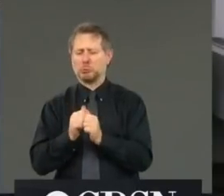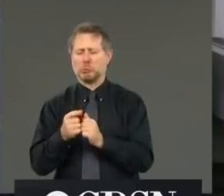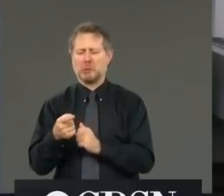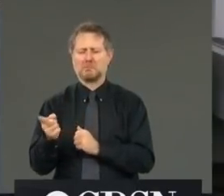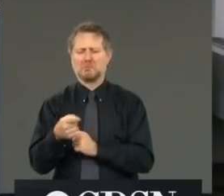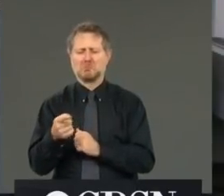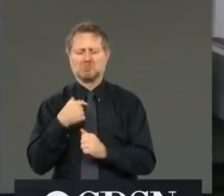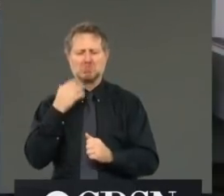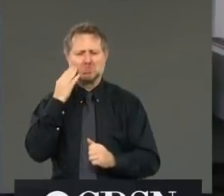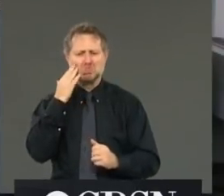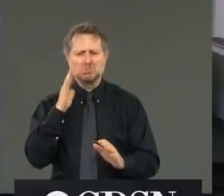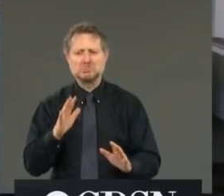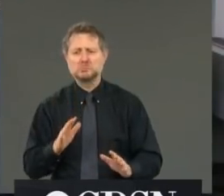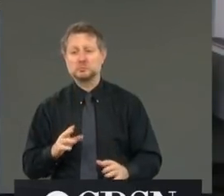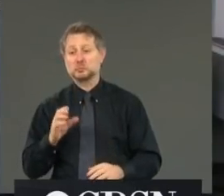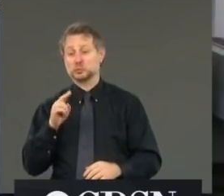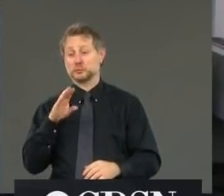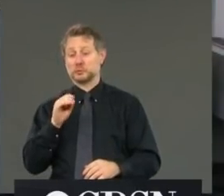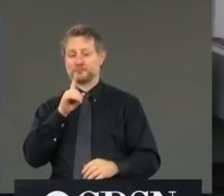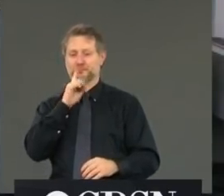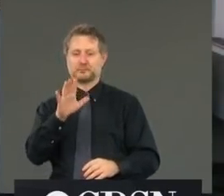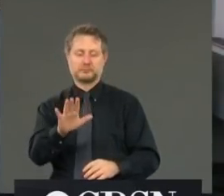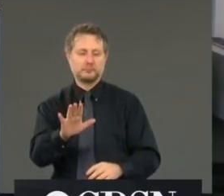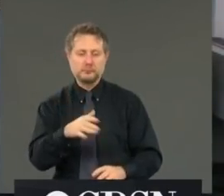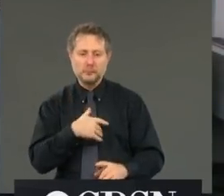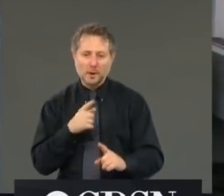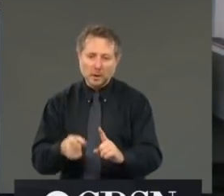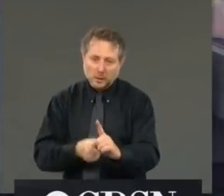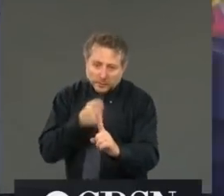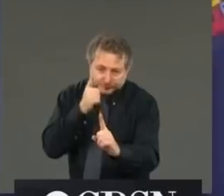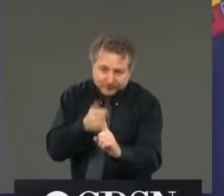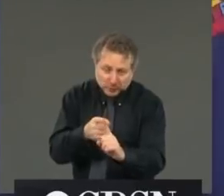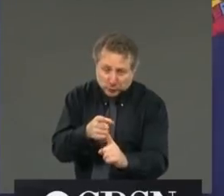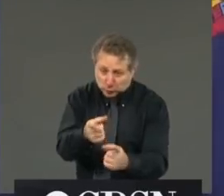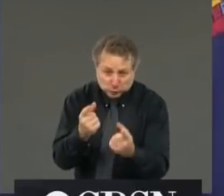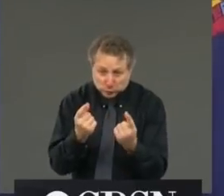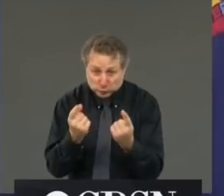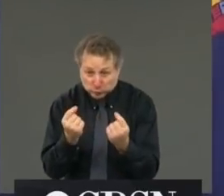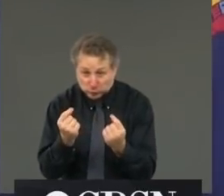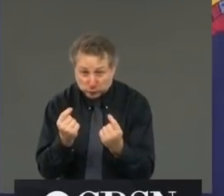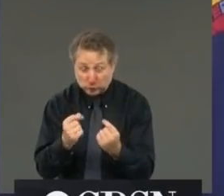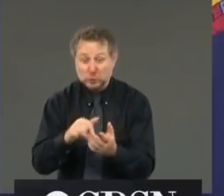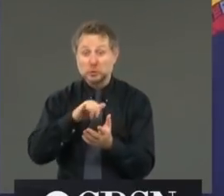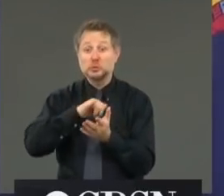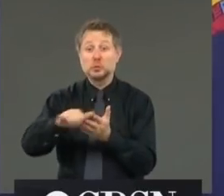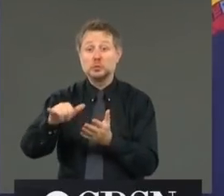THE CITY OF NEW YORK IS DOWN 39 STRAIGHT DAYS ON WHAT IS HOSPITALIZATIONS AND THAT THAT IS WHAT WE ARE LOOKING AT DAY